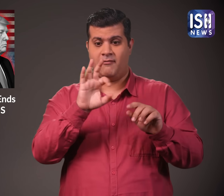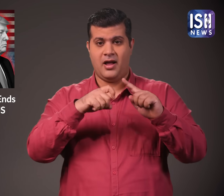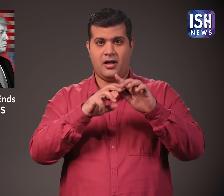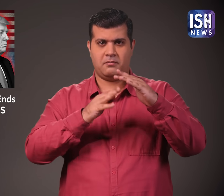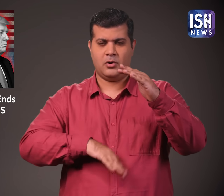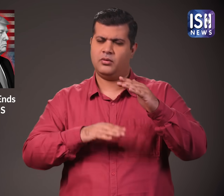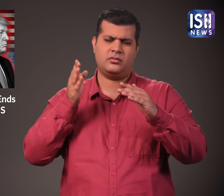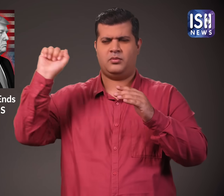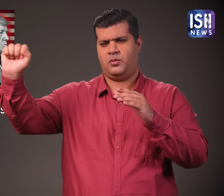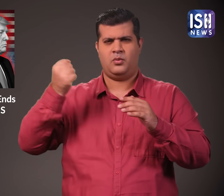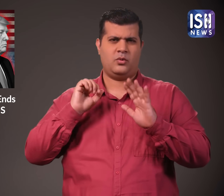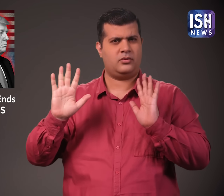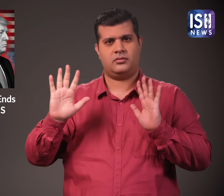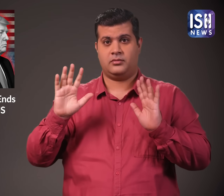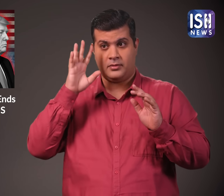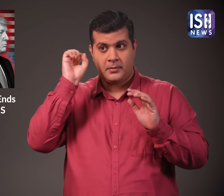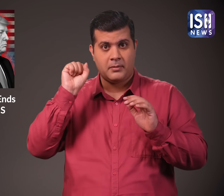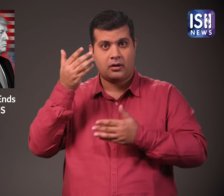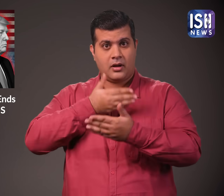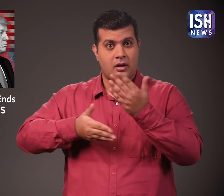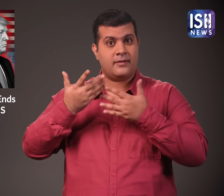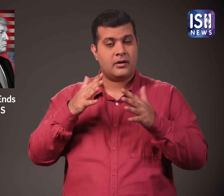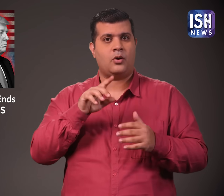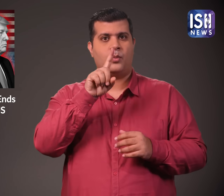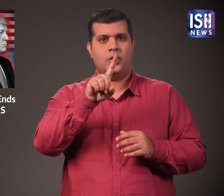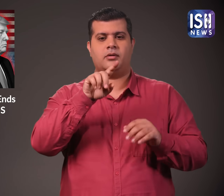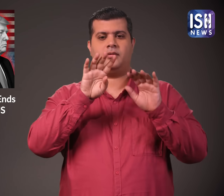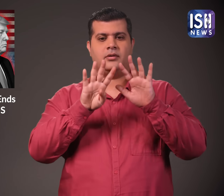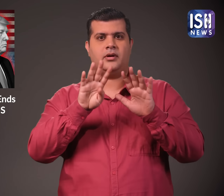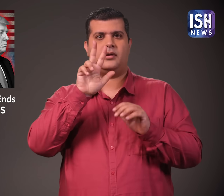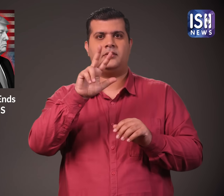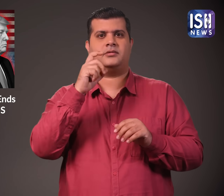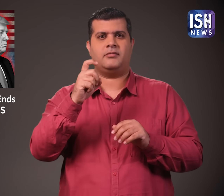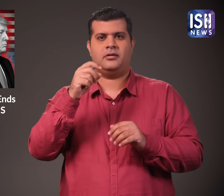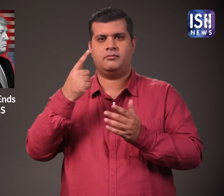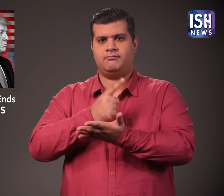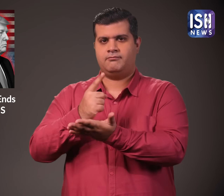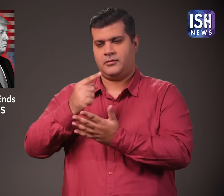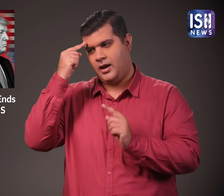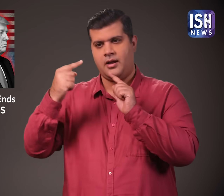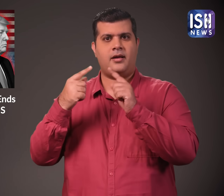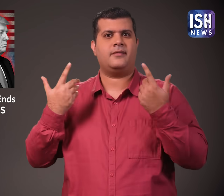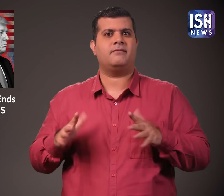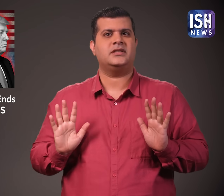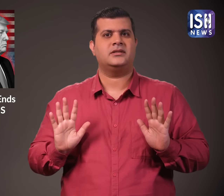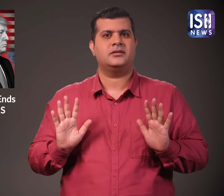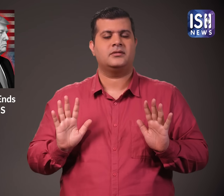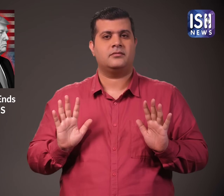For below 500km, it's their own will. This treaty was signed in 1987,